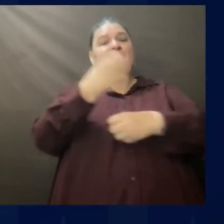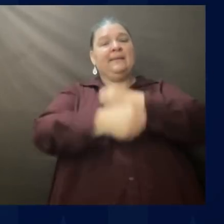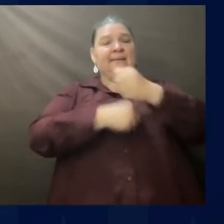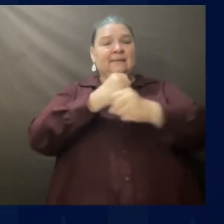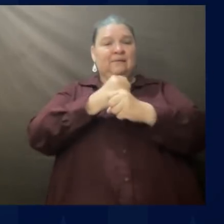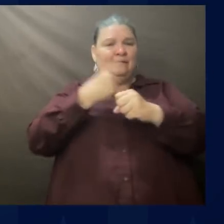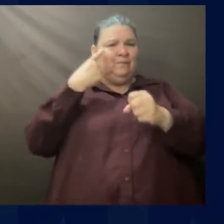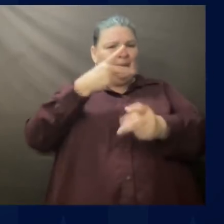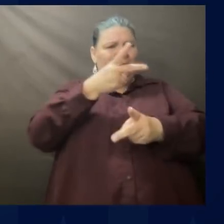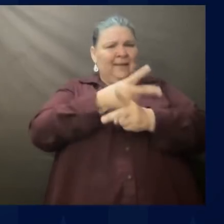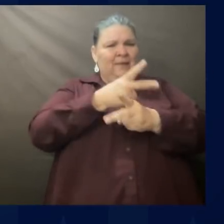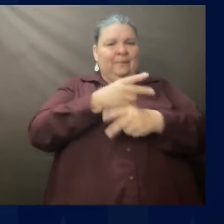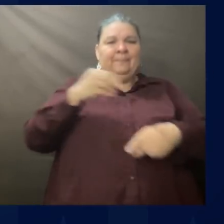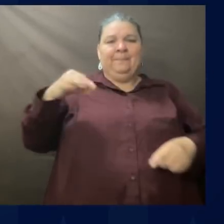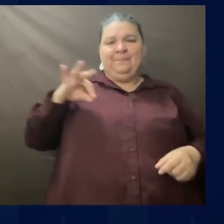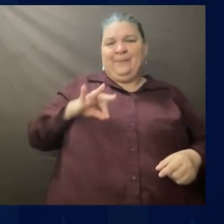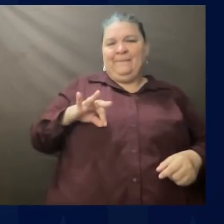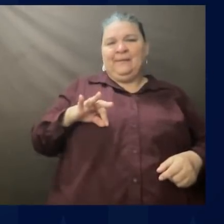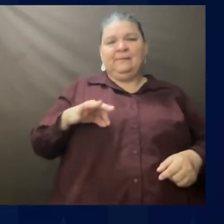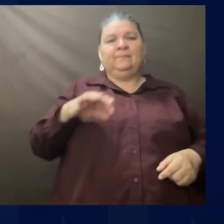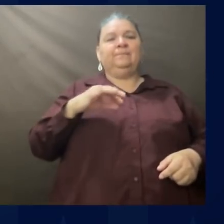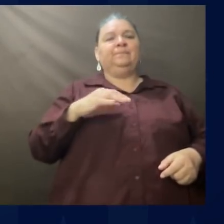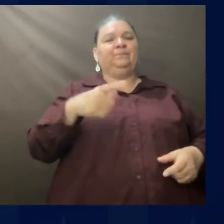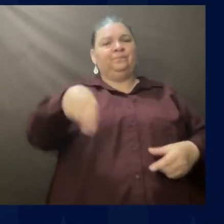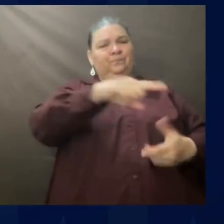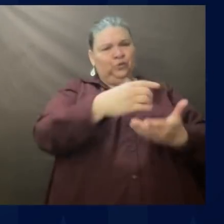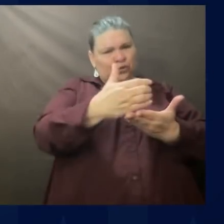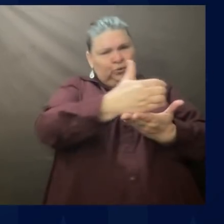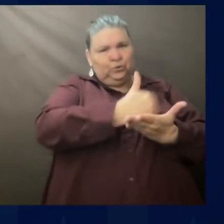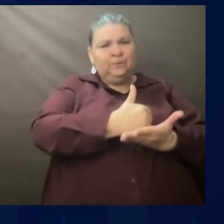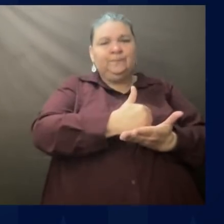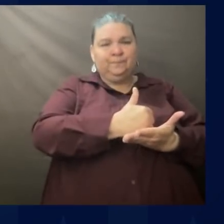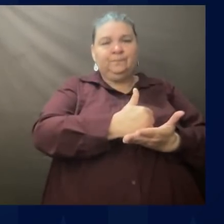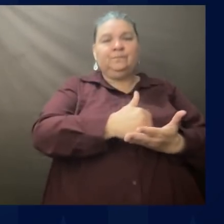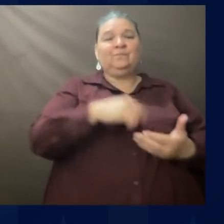And that’s why -- that’s why we’re working so hard to find out what the facts are.